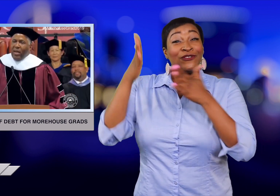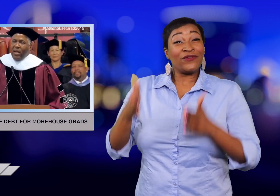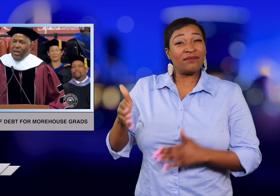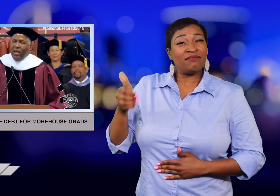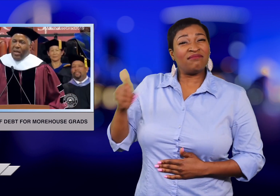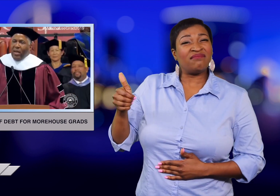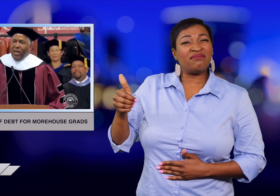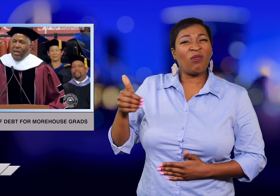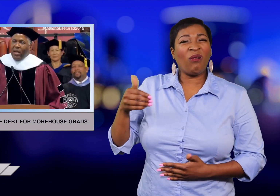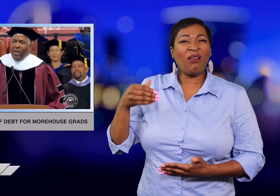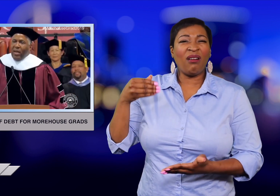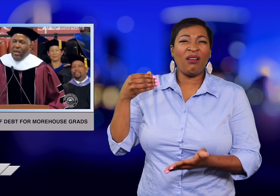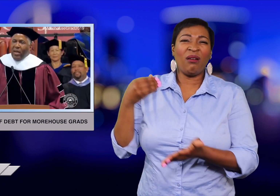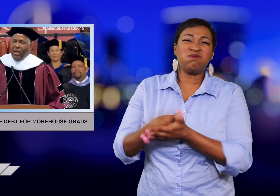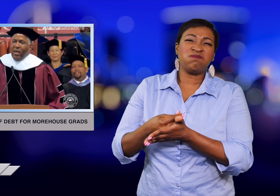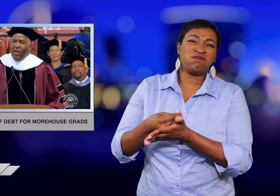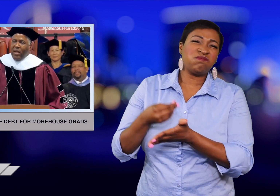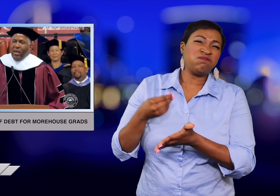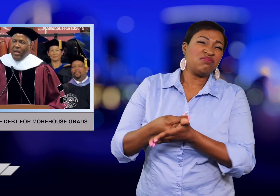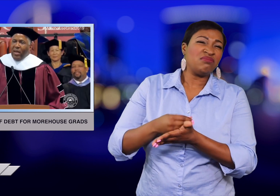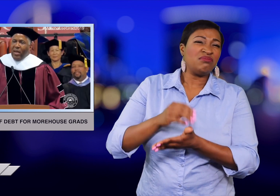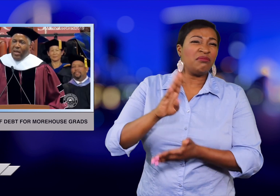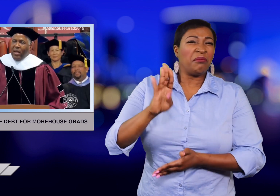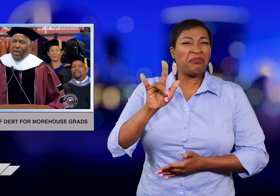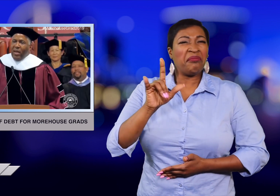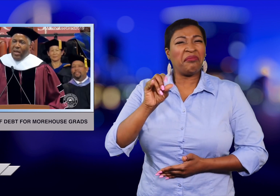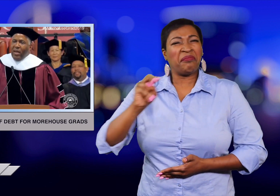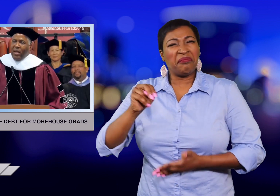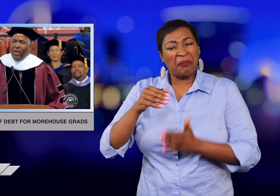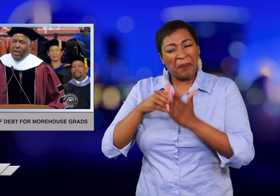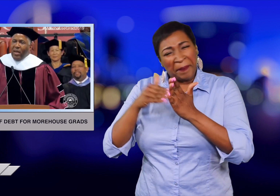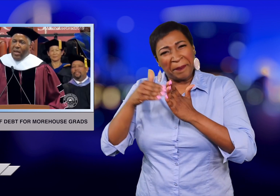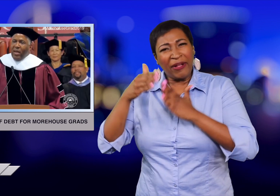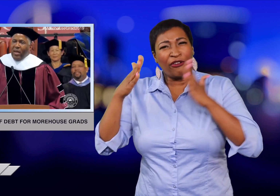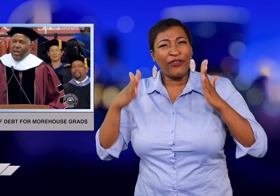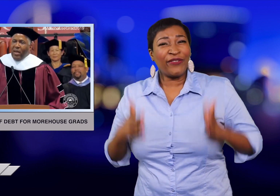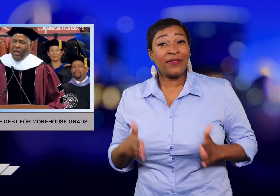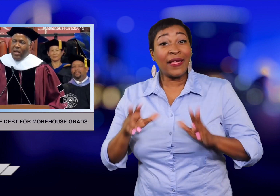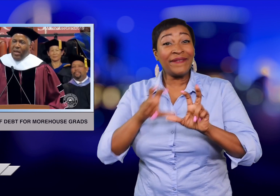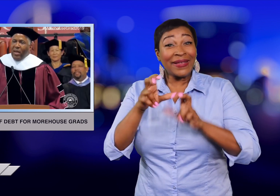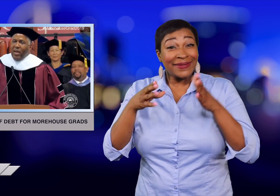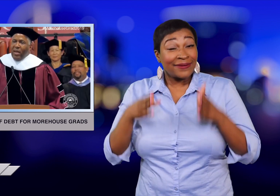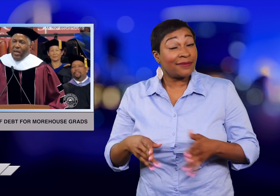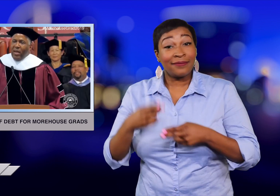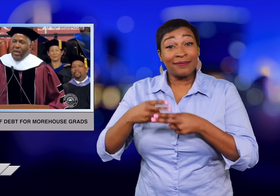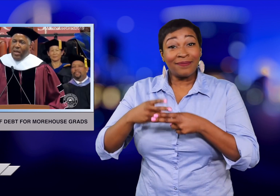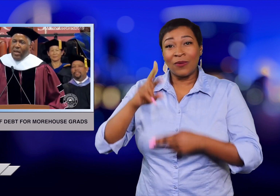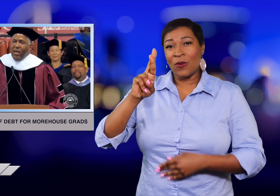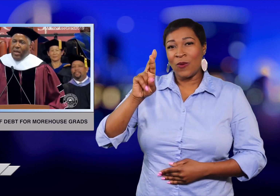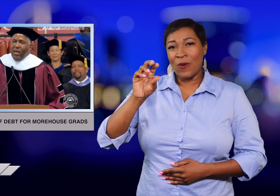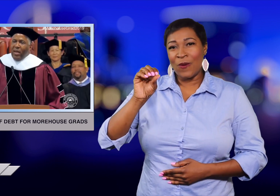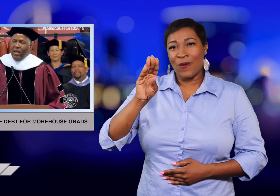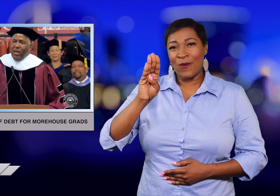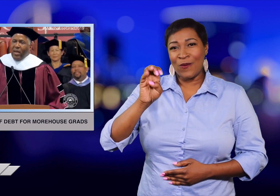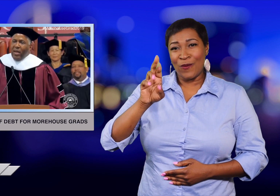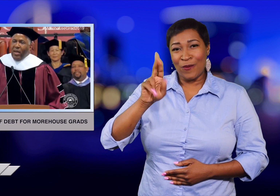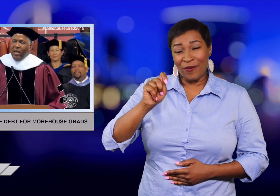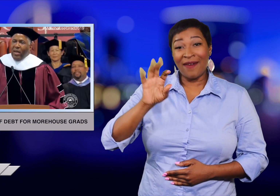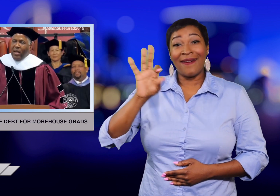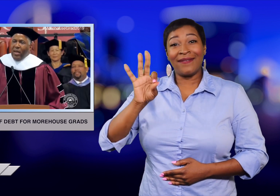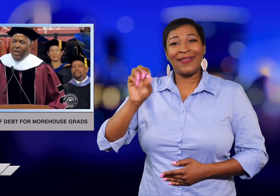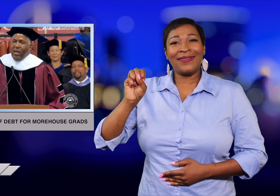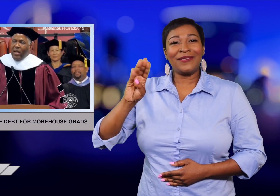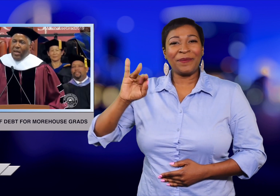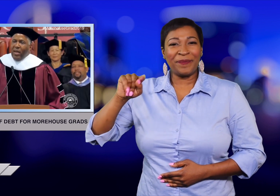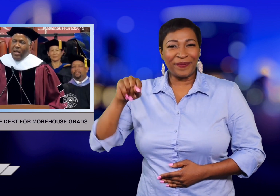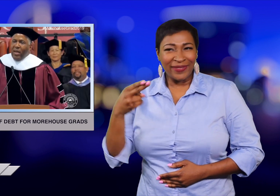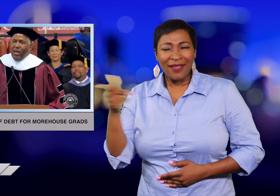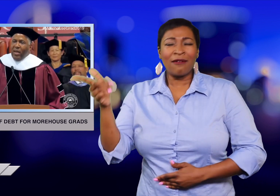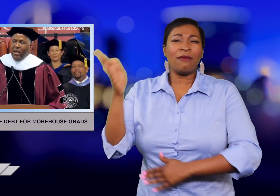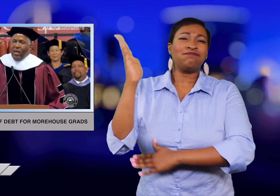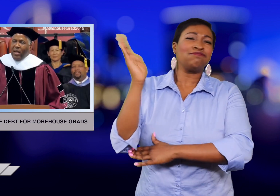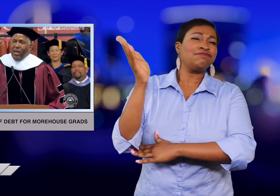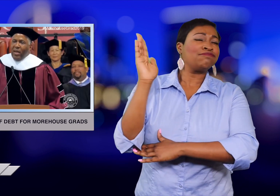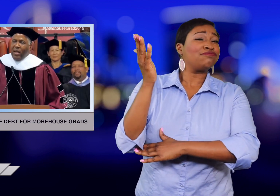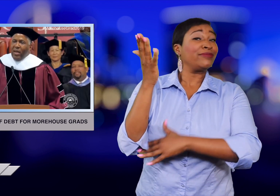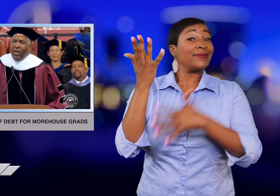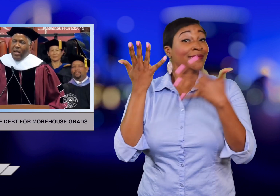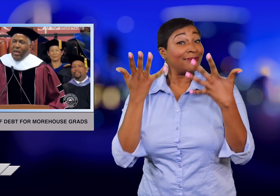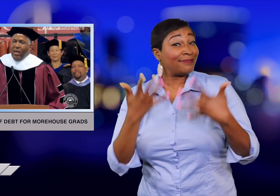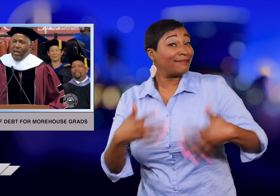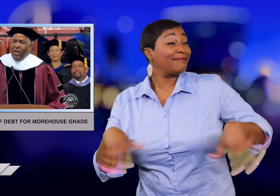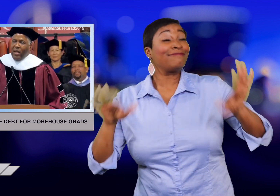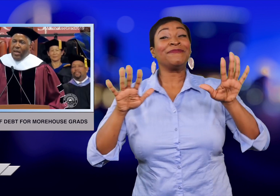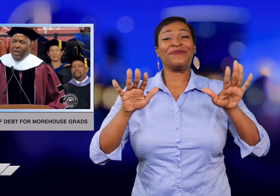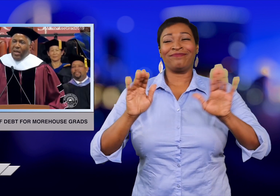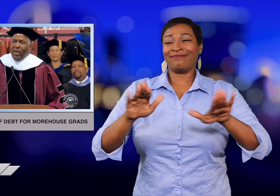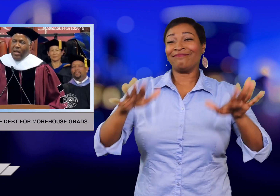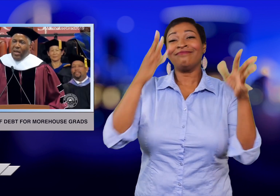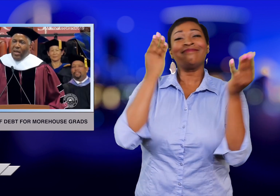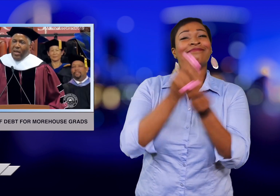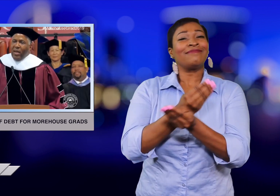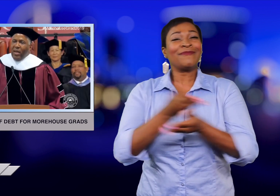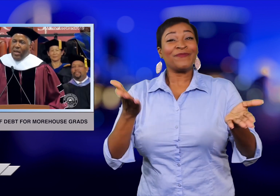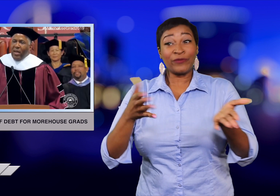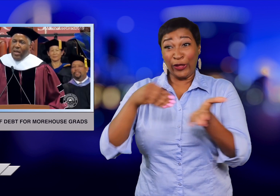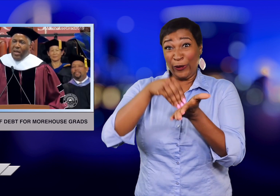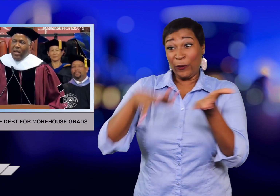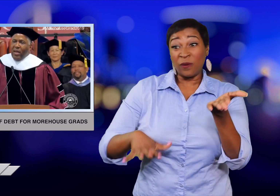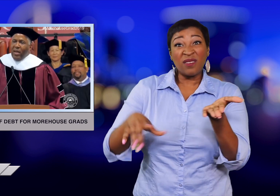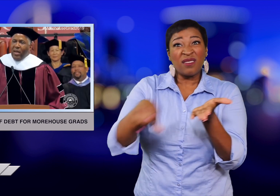The speaker, billionaire investor Robert F. Smith, finished his speech by announcing he